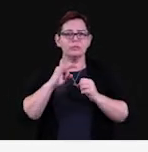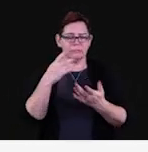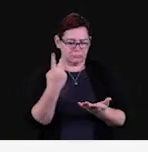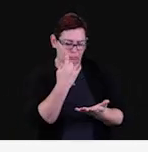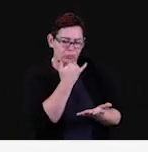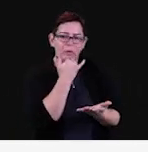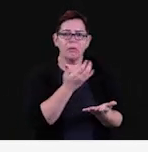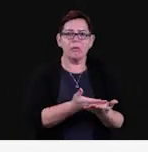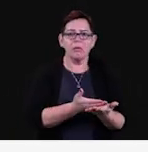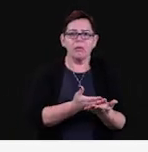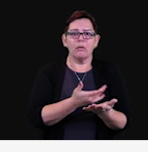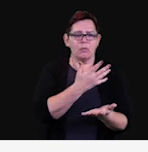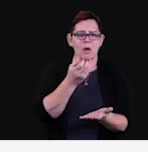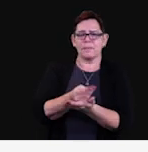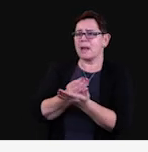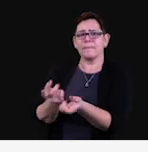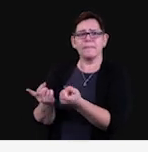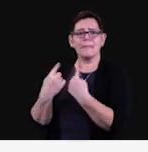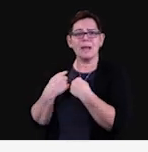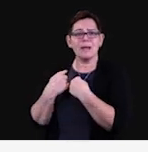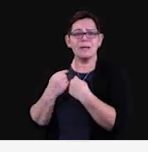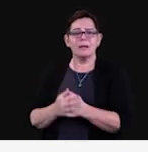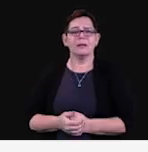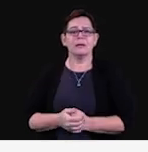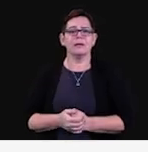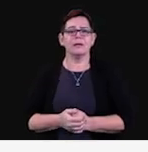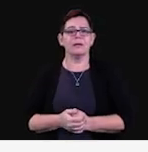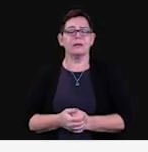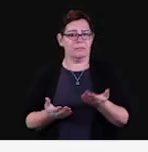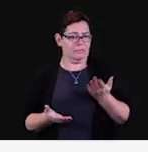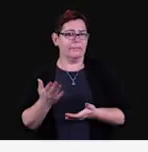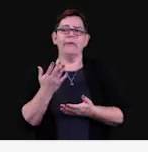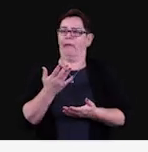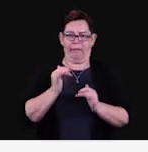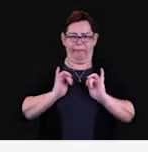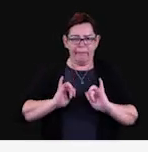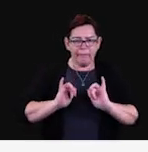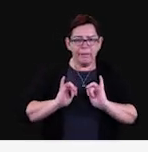Instead, it may cost you even more money to repair or buy a new laptop.